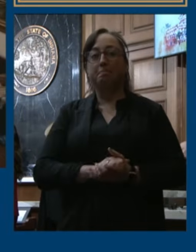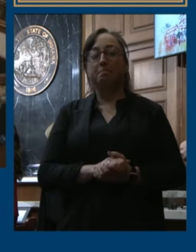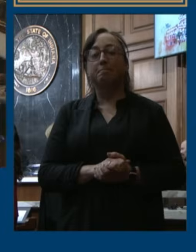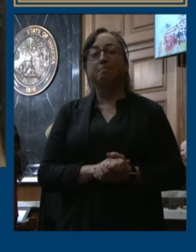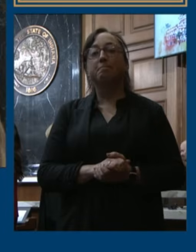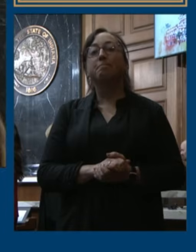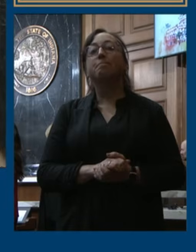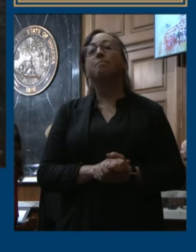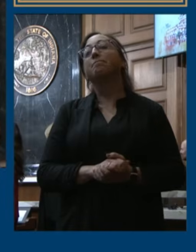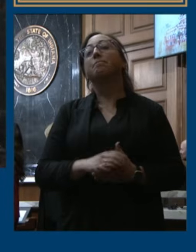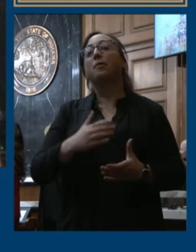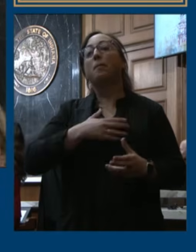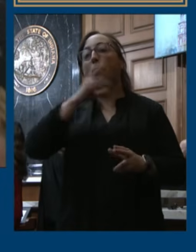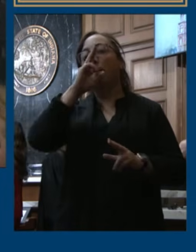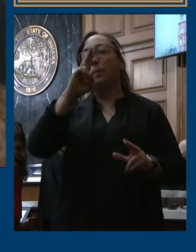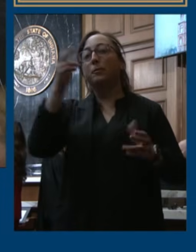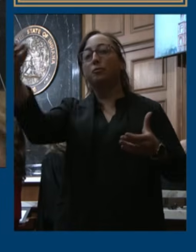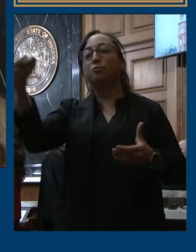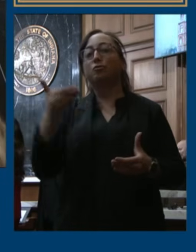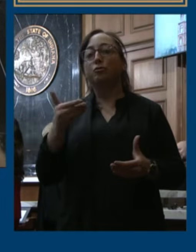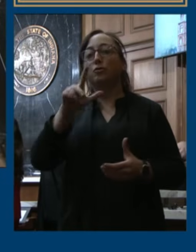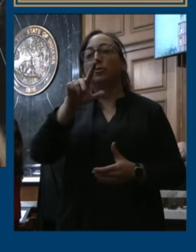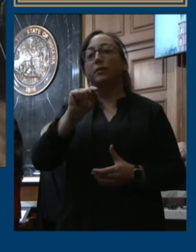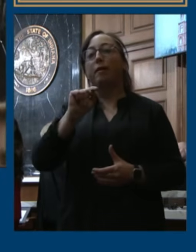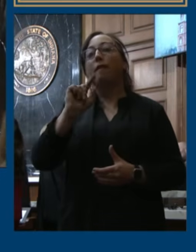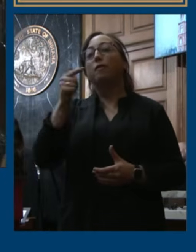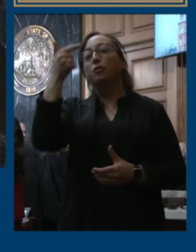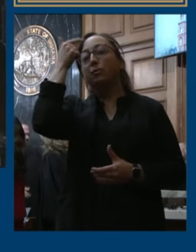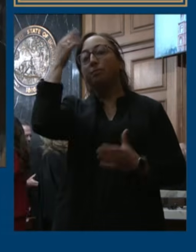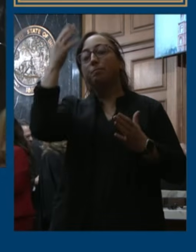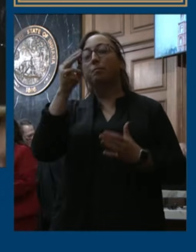IT IS MY HONOR TO INTRODUCE LIEUTENANT GOVERNOR MICAH BECKWITH TO CONVENE THE JOINT CONVENTION.